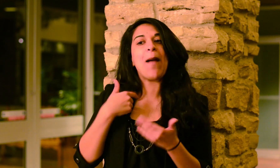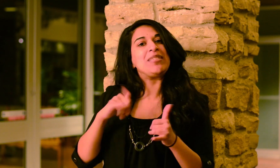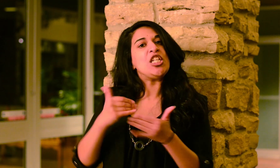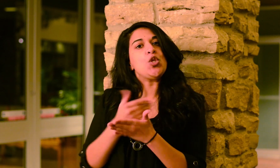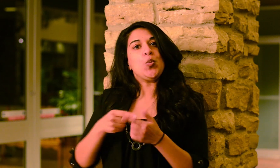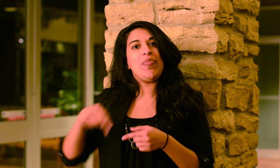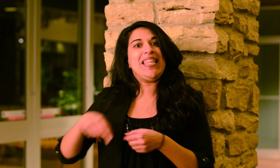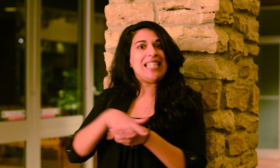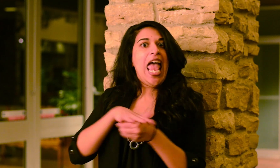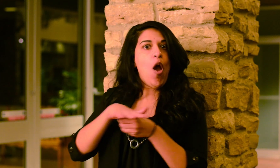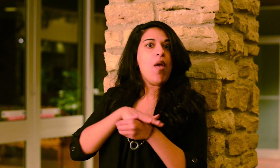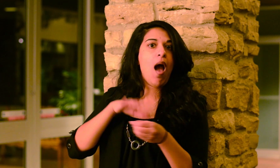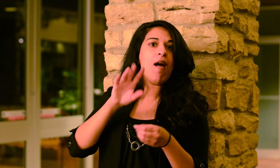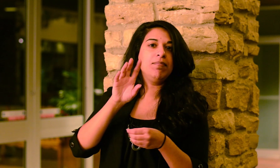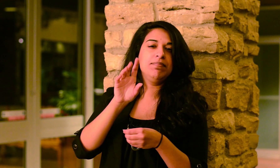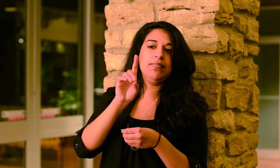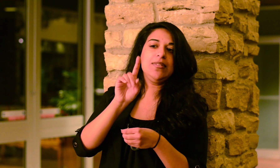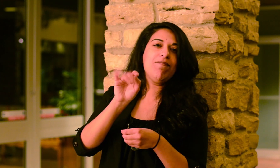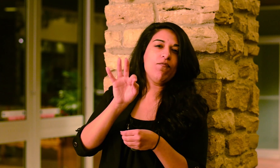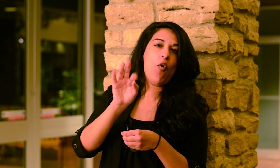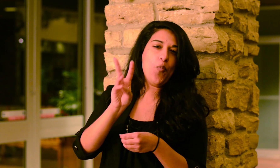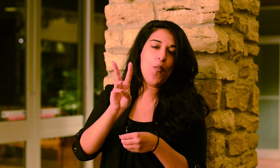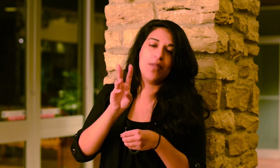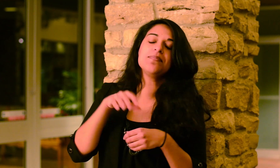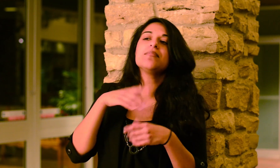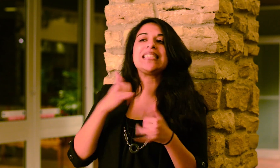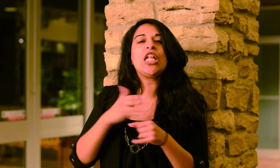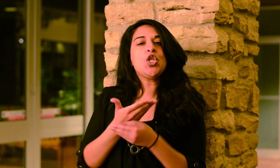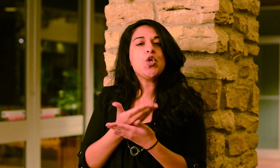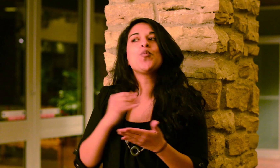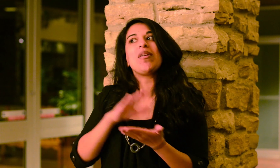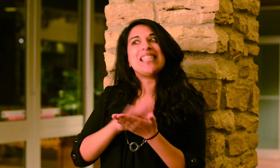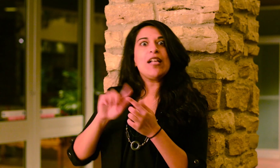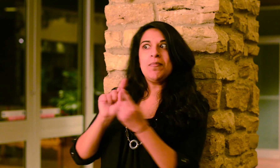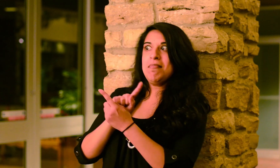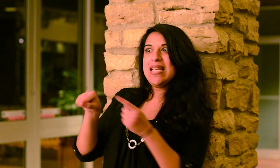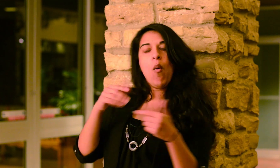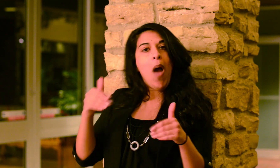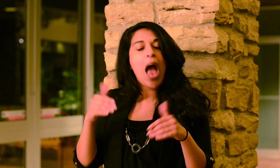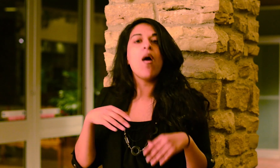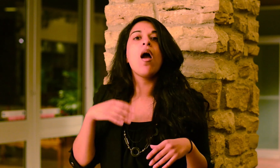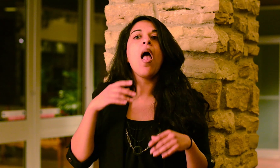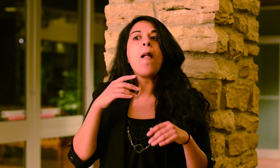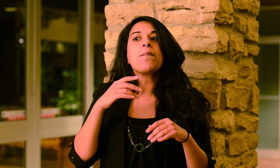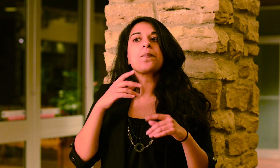because I'm still fairly new to this area of Texas, Dallas-Fort Worth so I'm grateful that I got to meet these people.